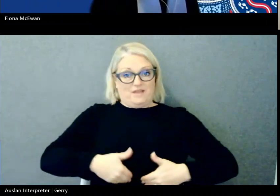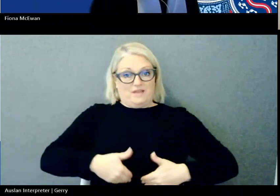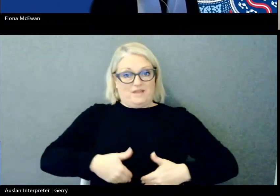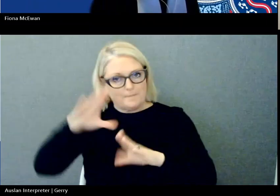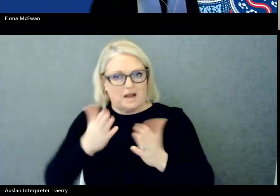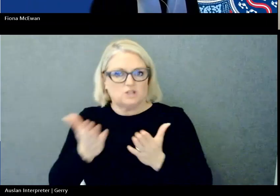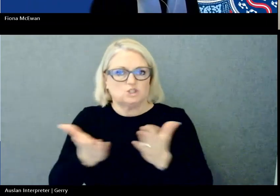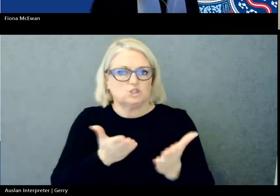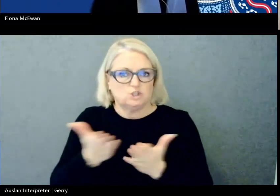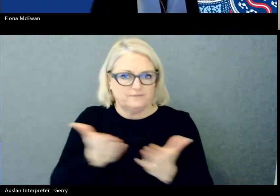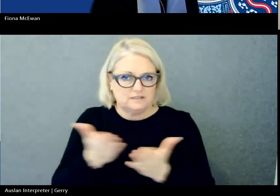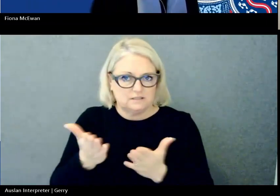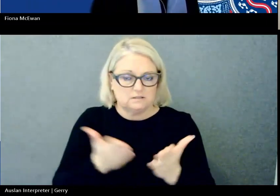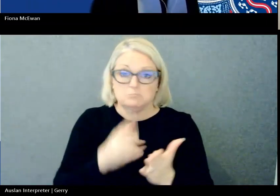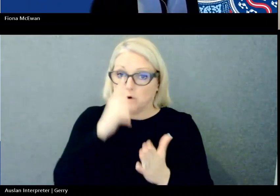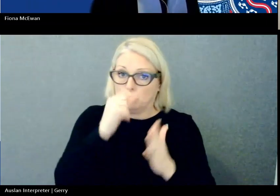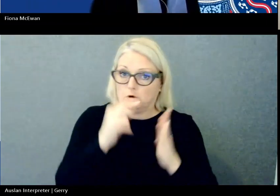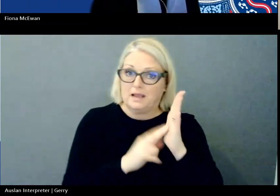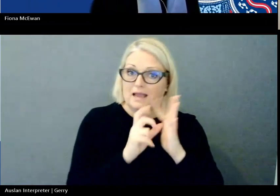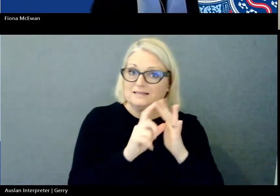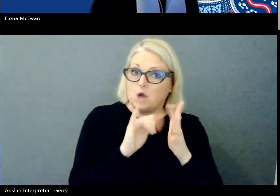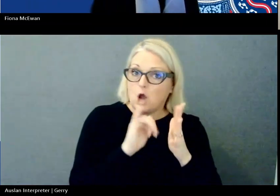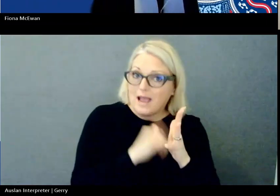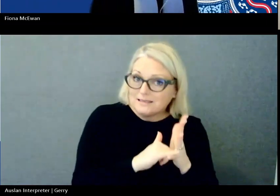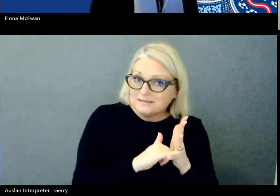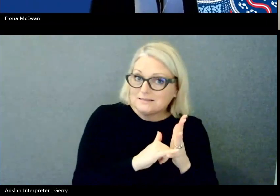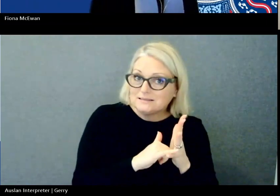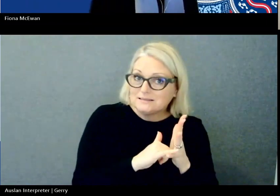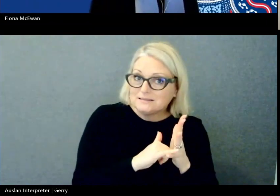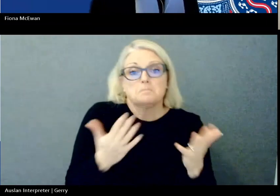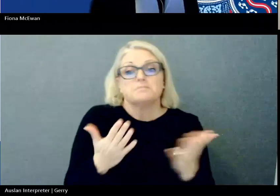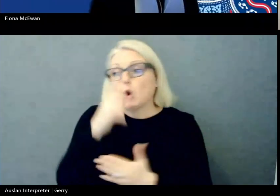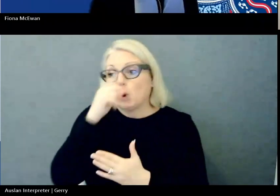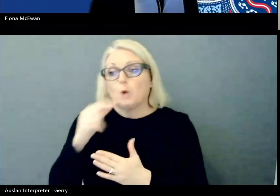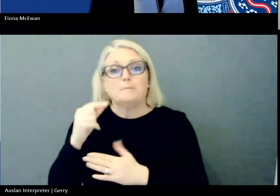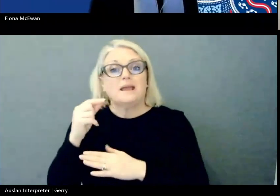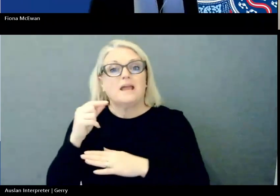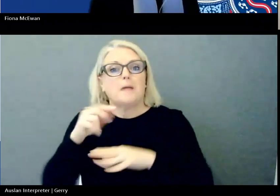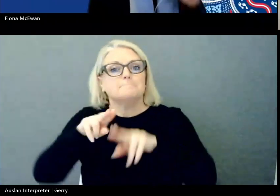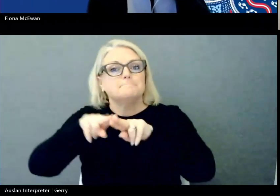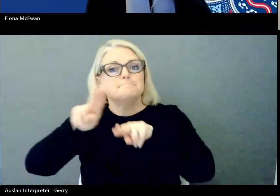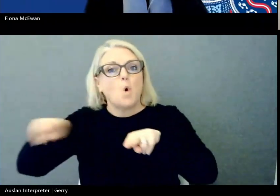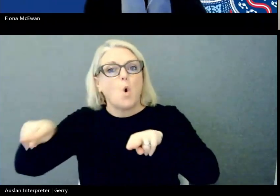NDIS-funded services, but also assisted boarding houses and also children and young people